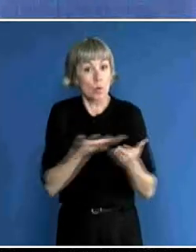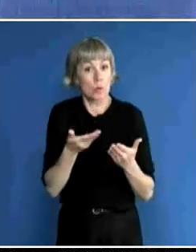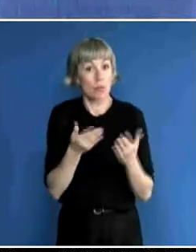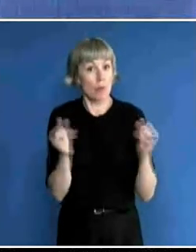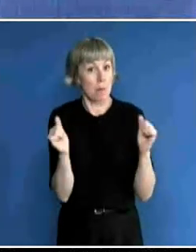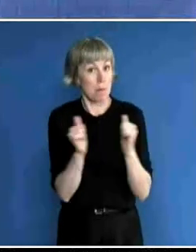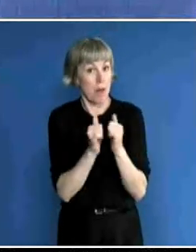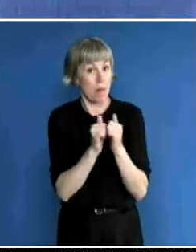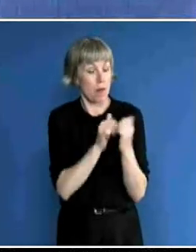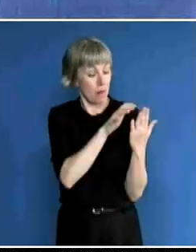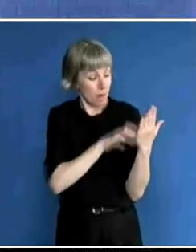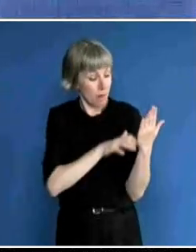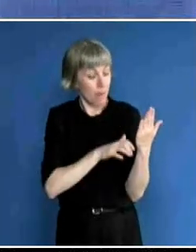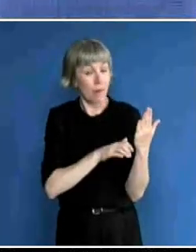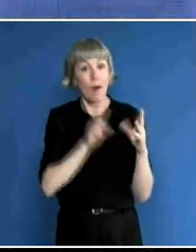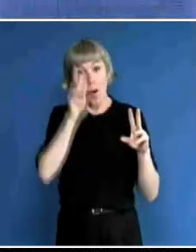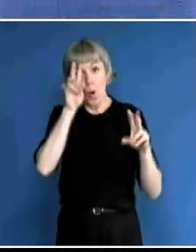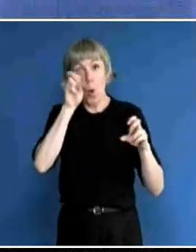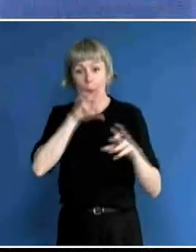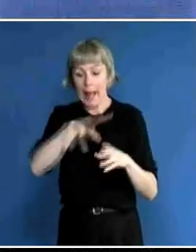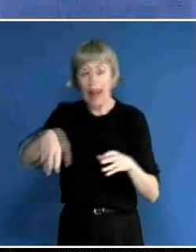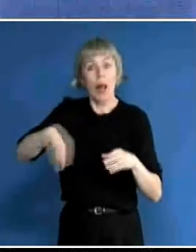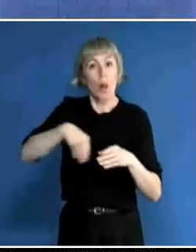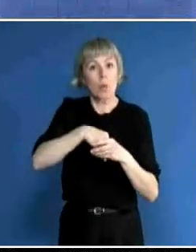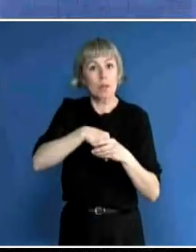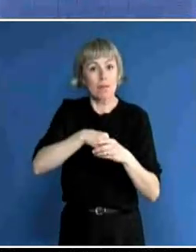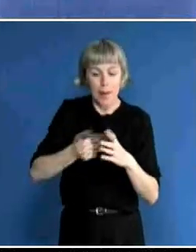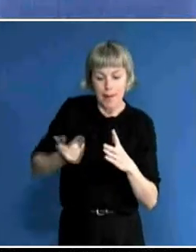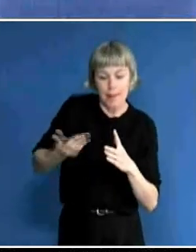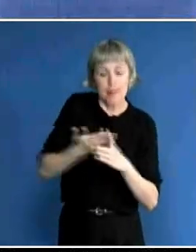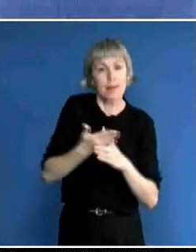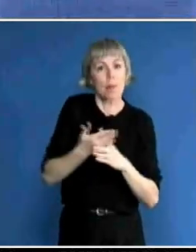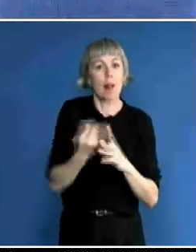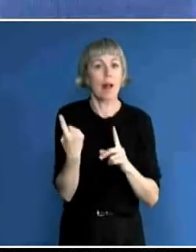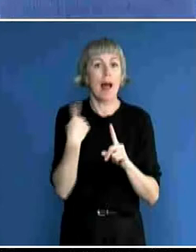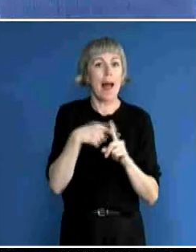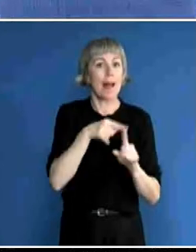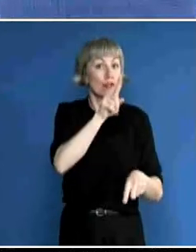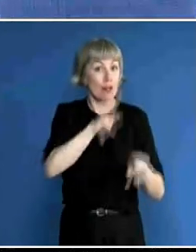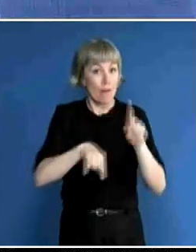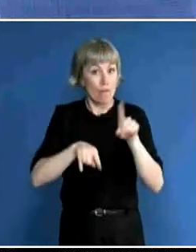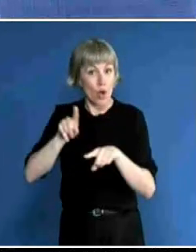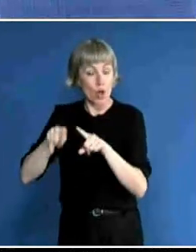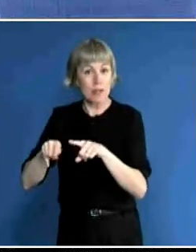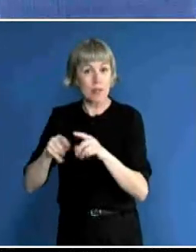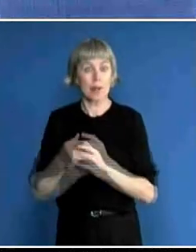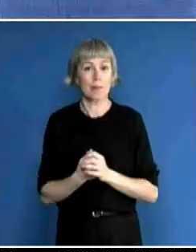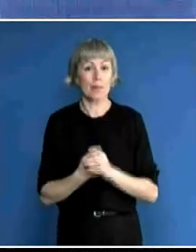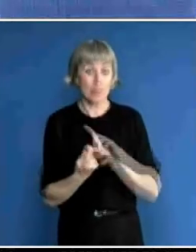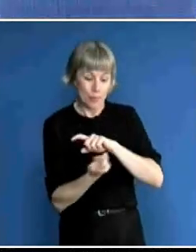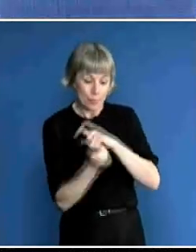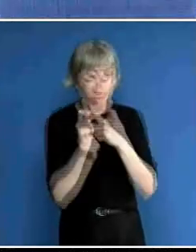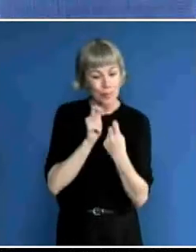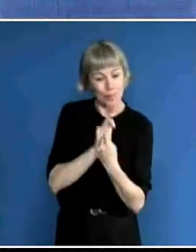Accessible. Diverse - Shaping your new disability employment program is publicly